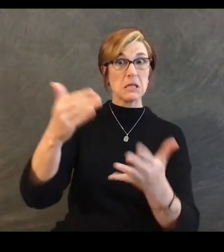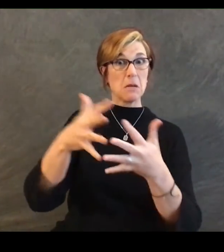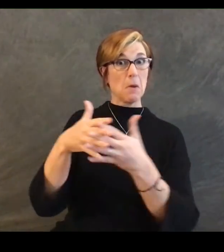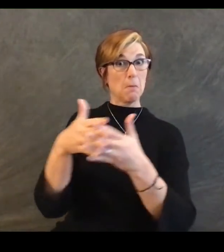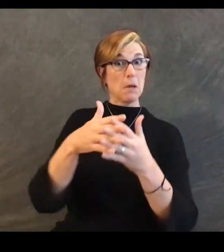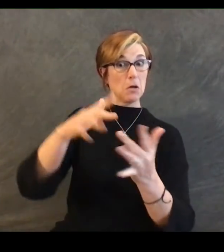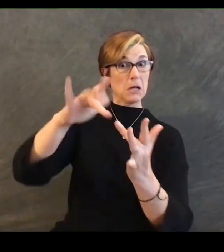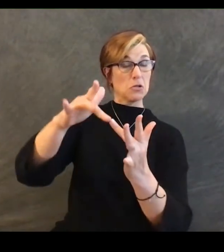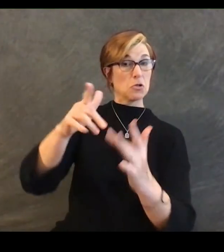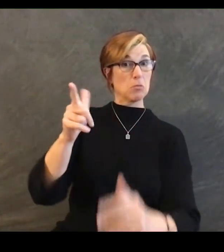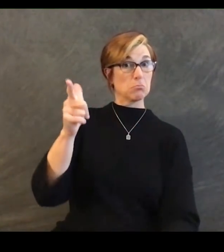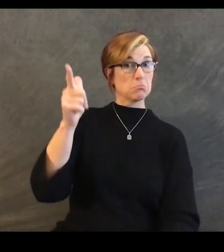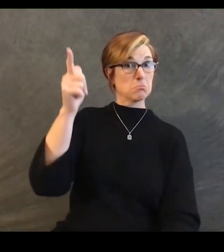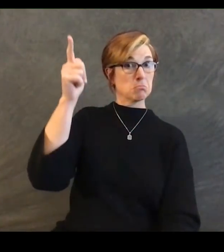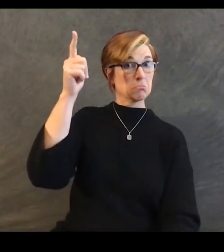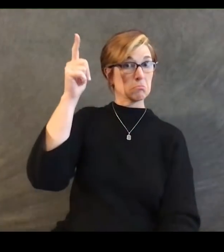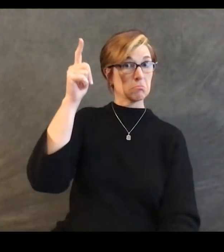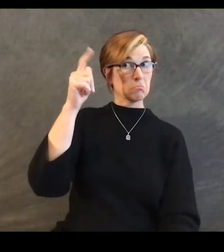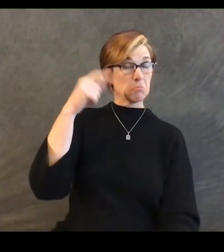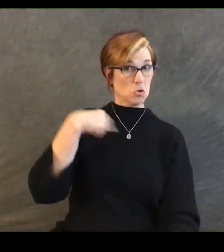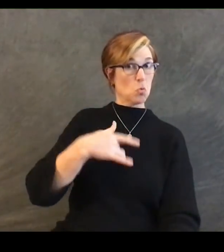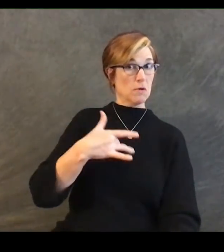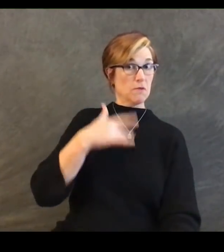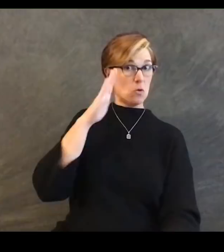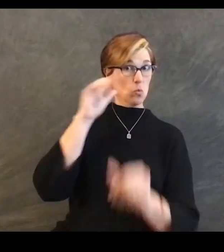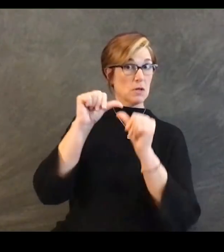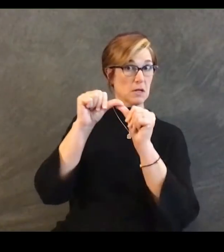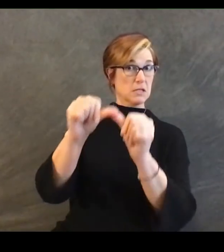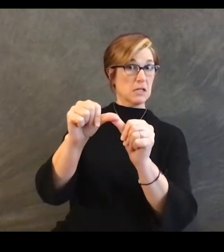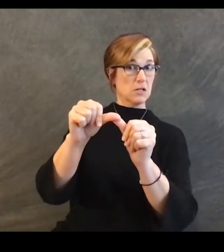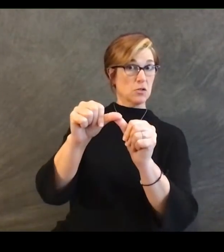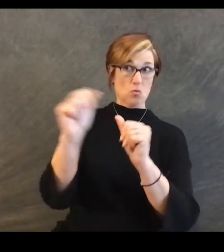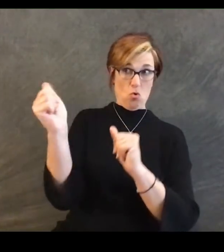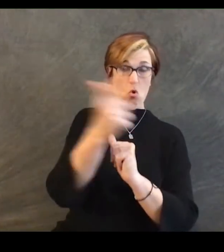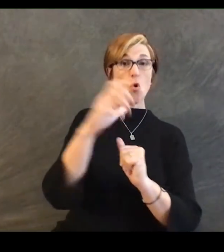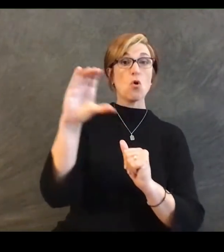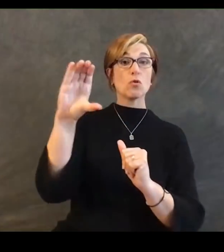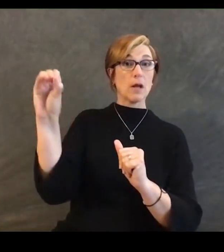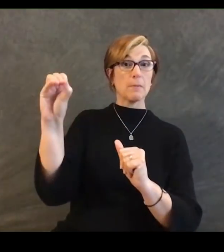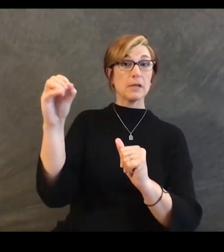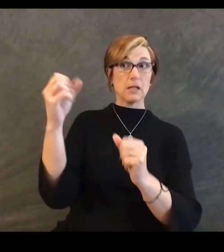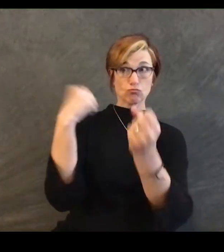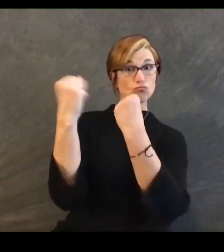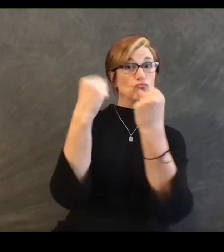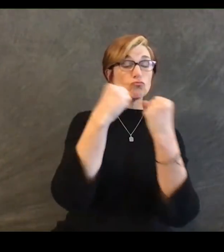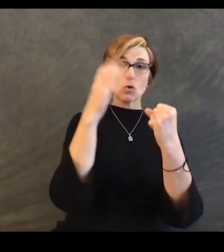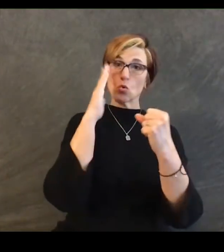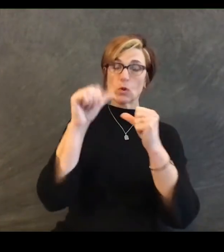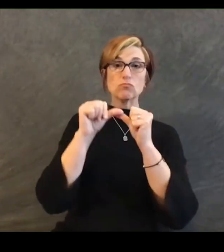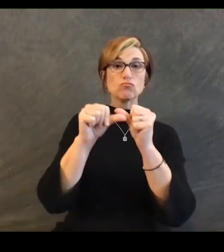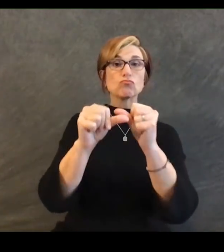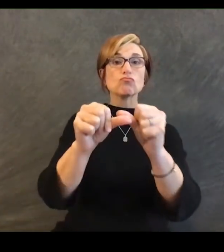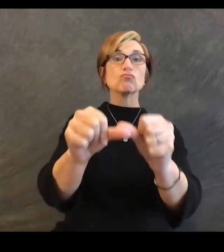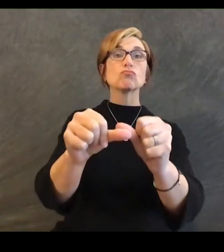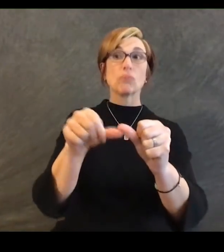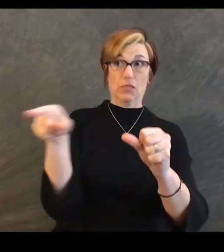to continue no matter what happened and no matter how much more it gains which if it can gain more than it already is I don't know because they're setting